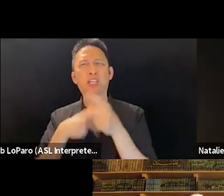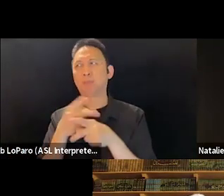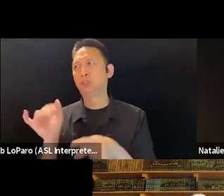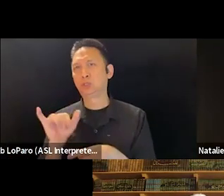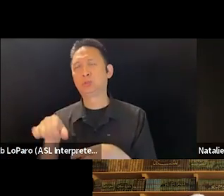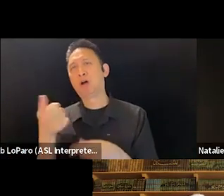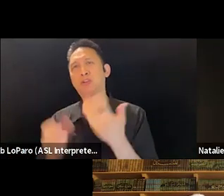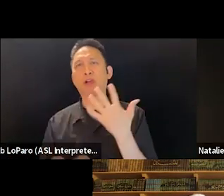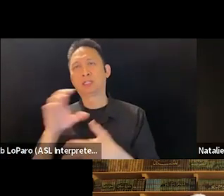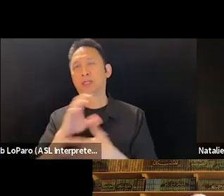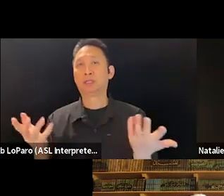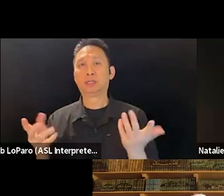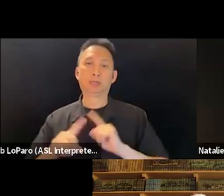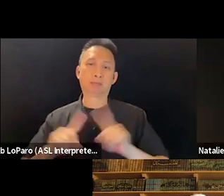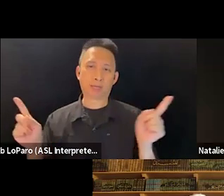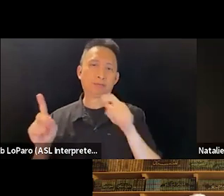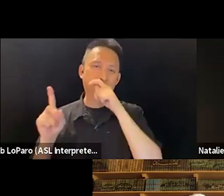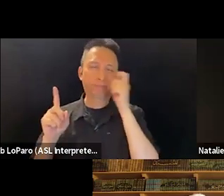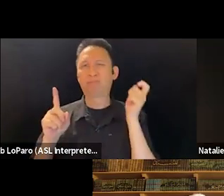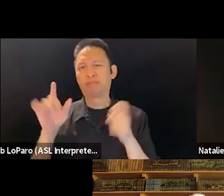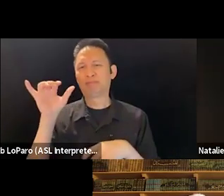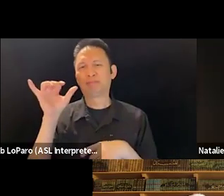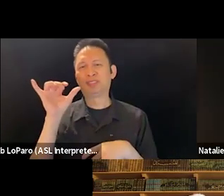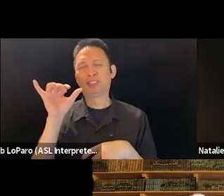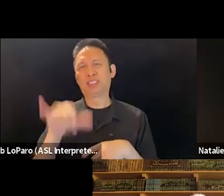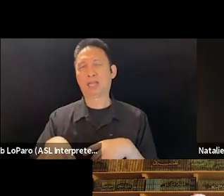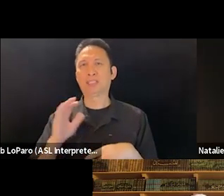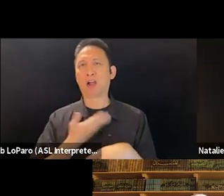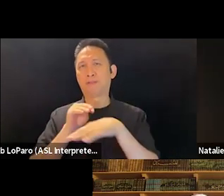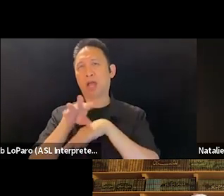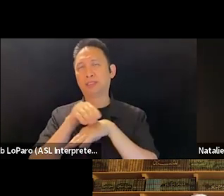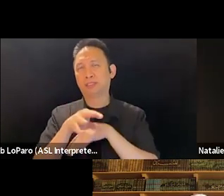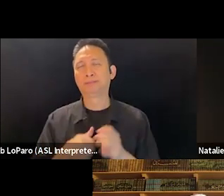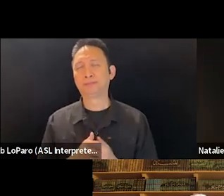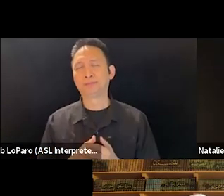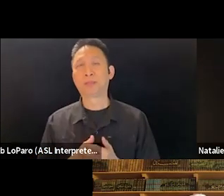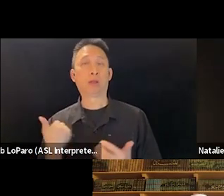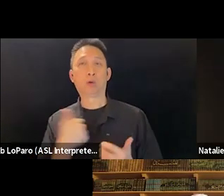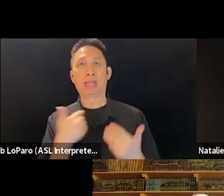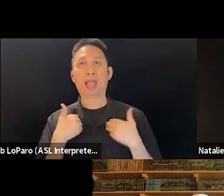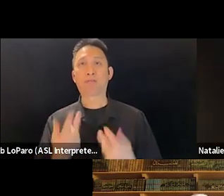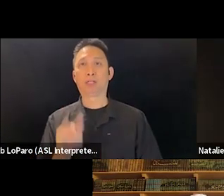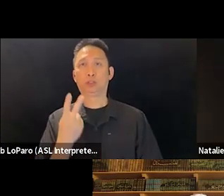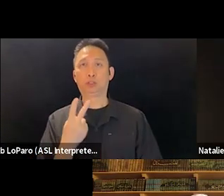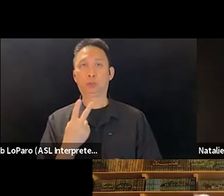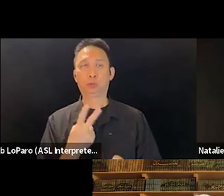So it is a values. We have two ways here. And we have two department and two teams you can say.